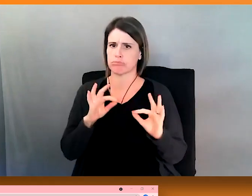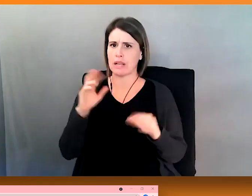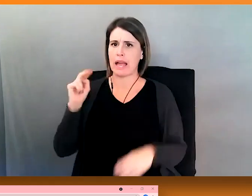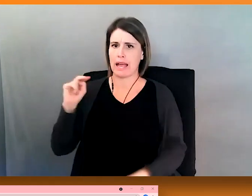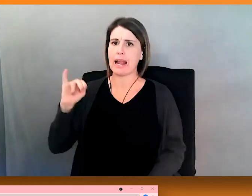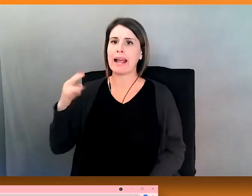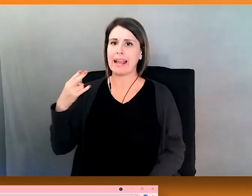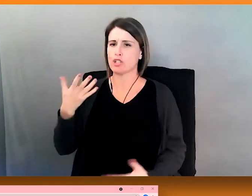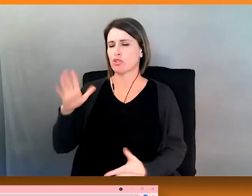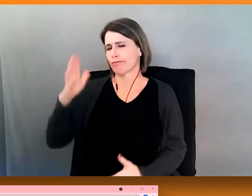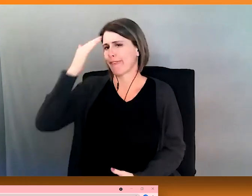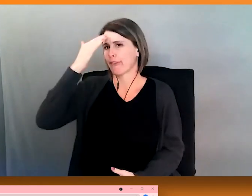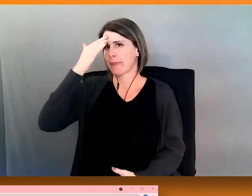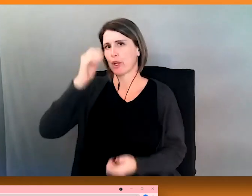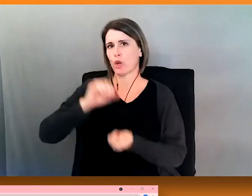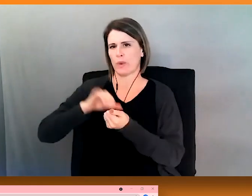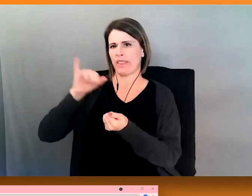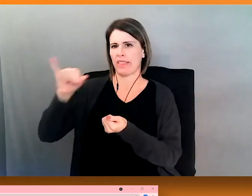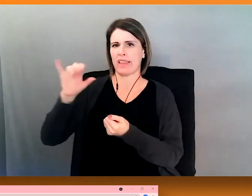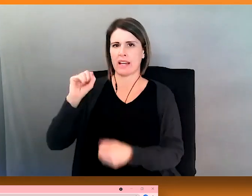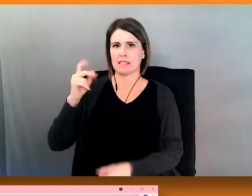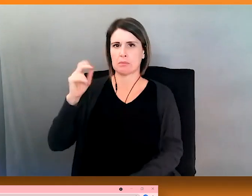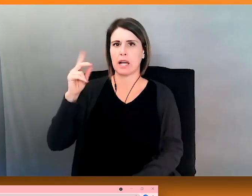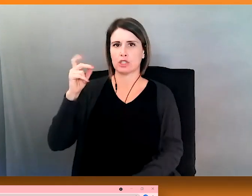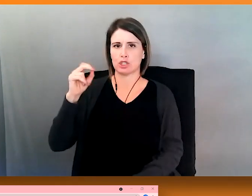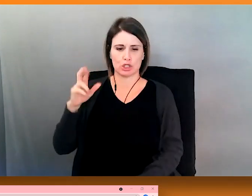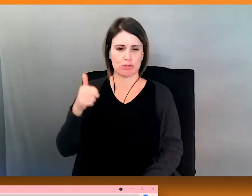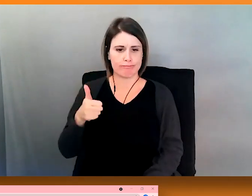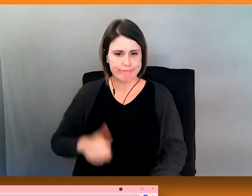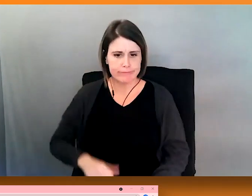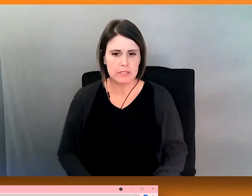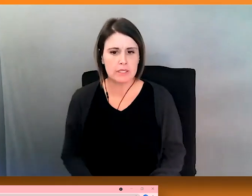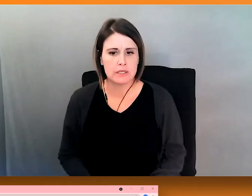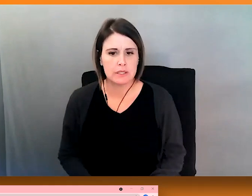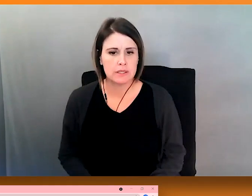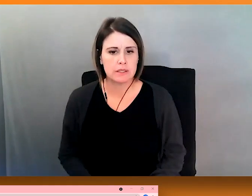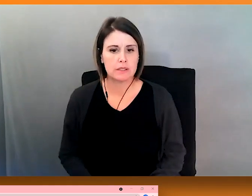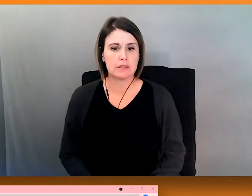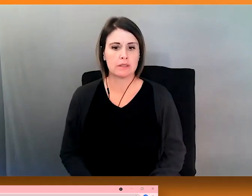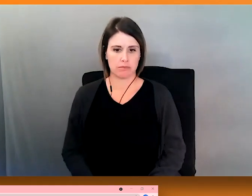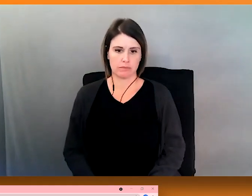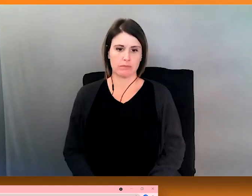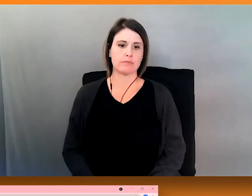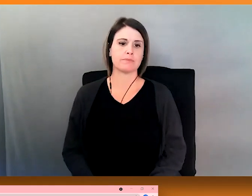and I'm familiar with that sponsor, so for the purpose of using GrantForward,